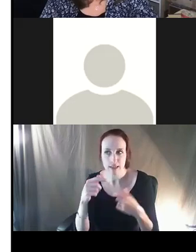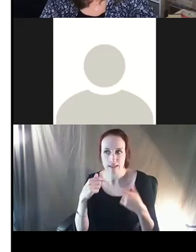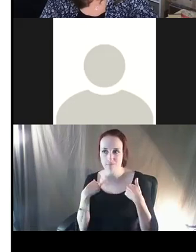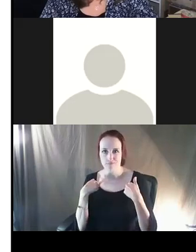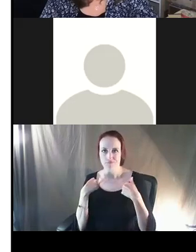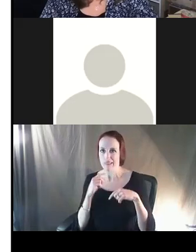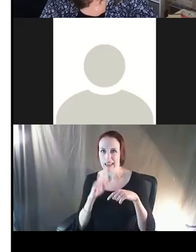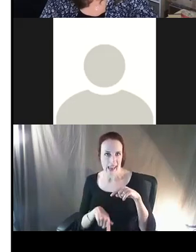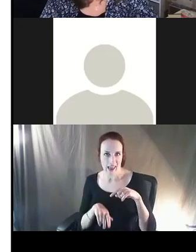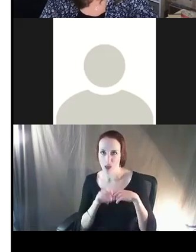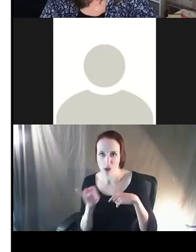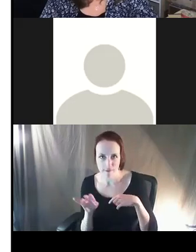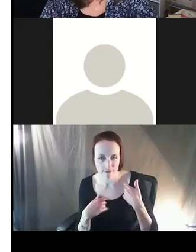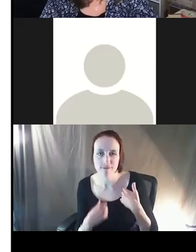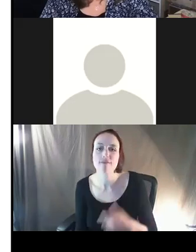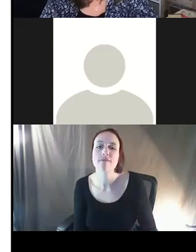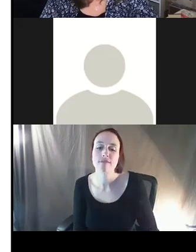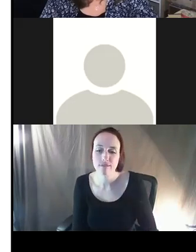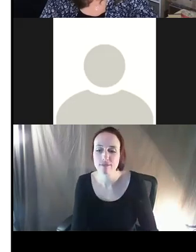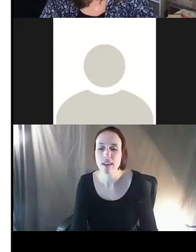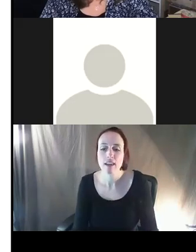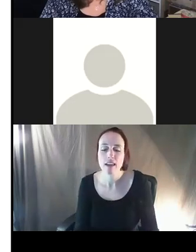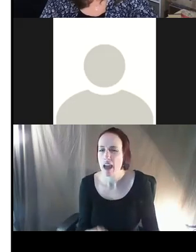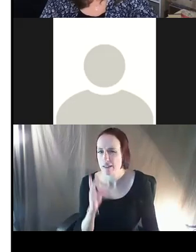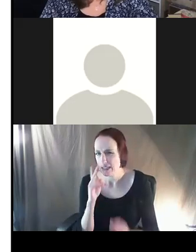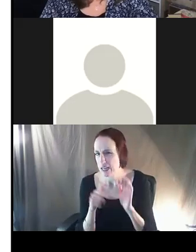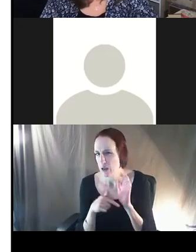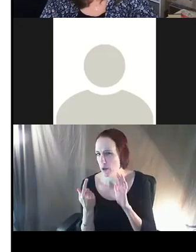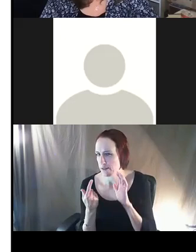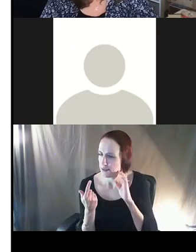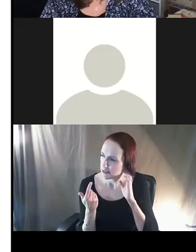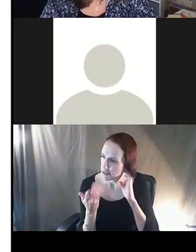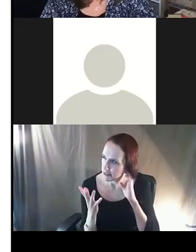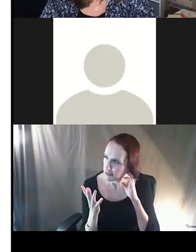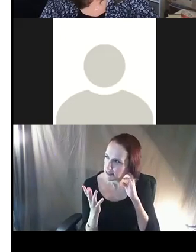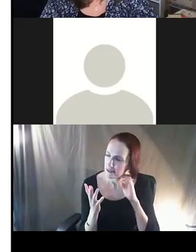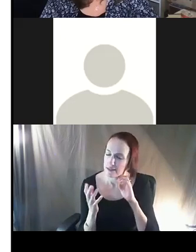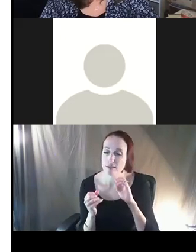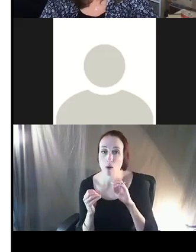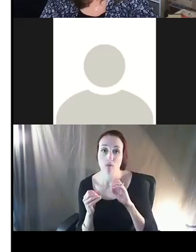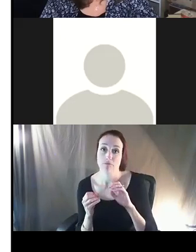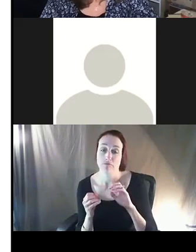do that. I only have seen that once. That's somewhat encouraging.